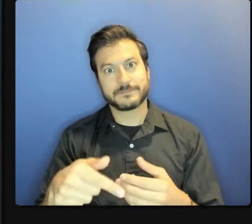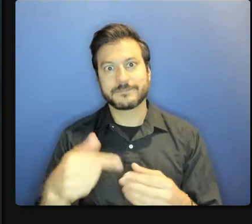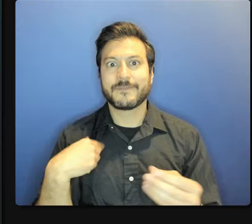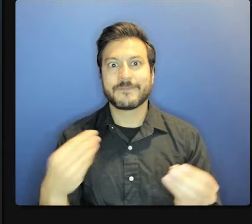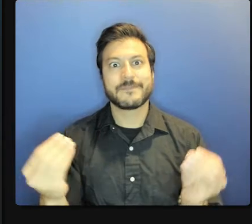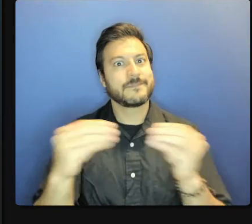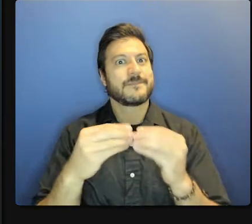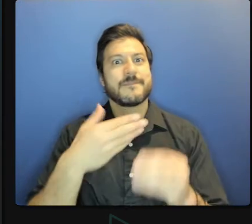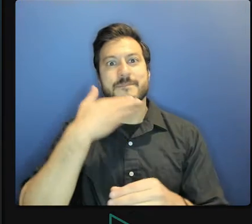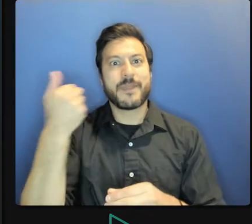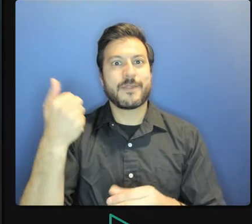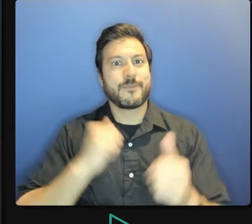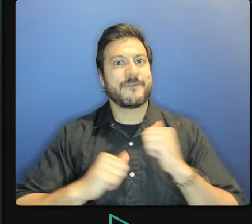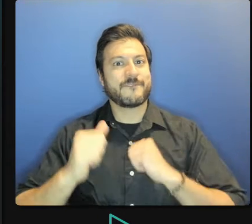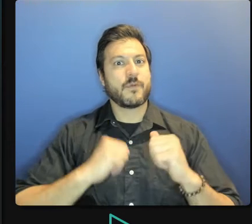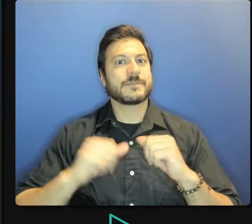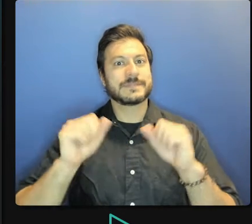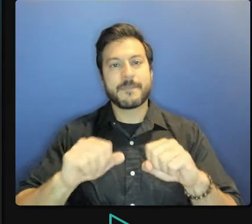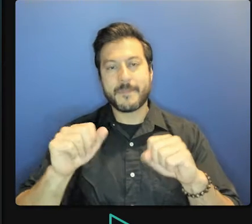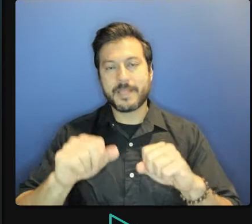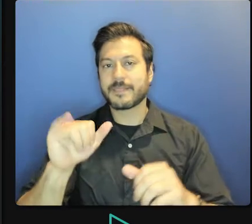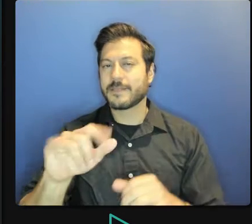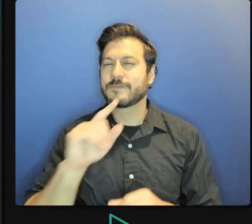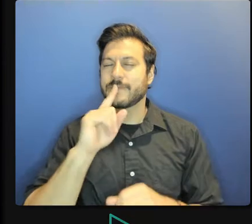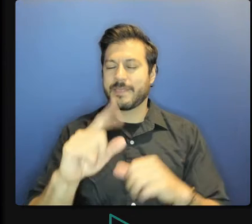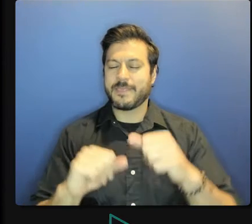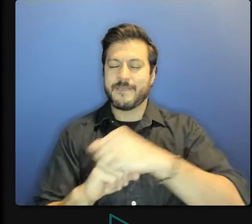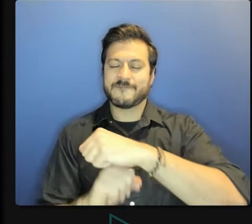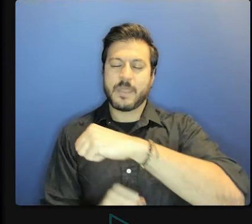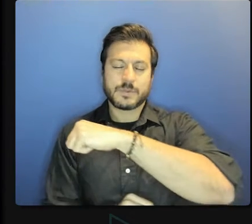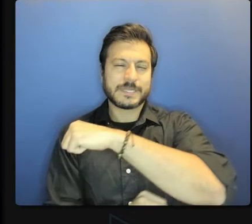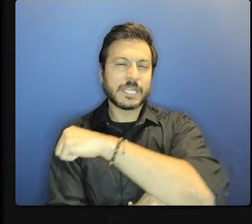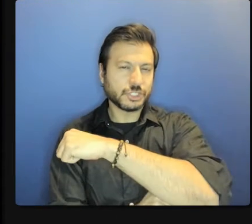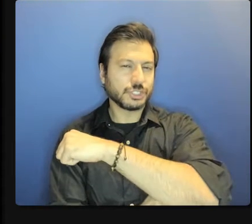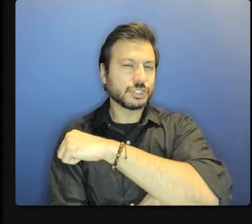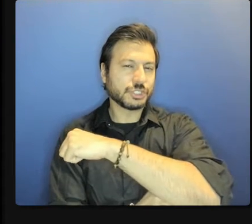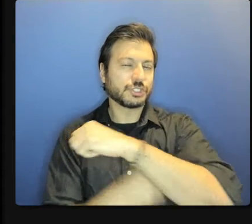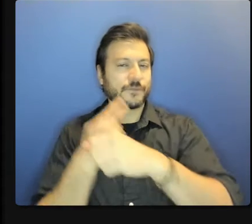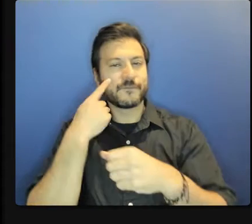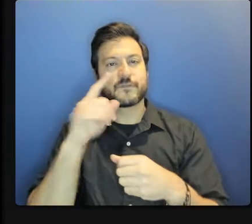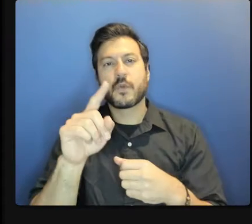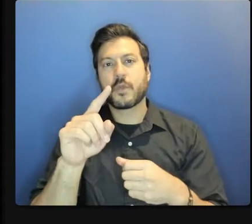which touts even better performance capabilities. Those were the foundational underpinnings